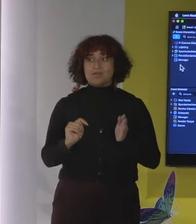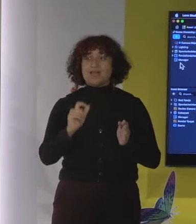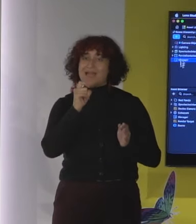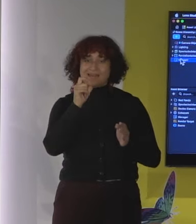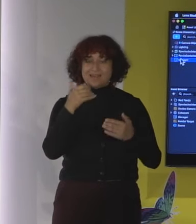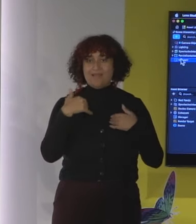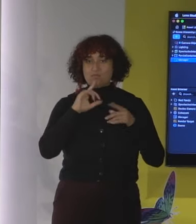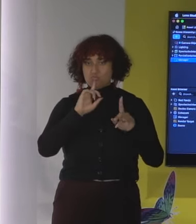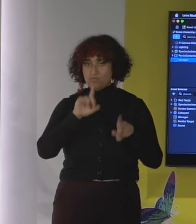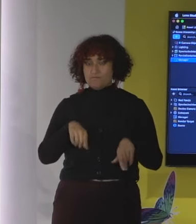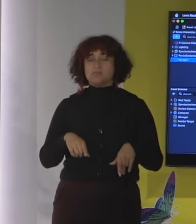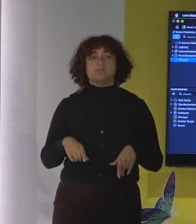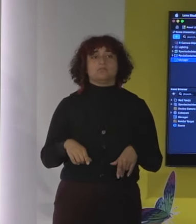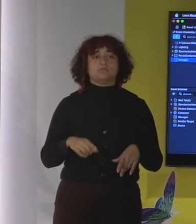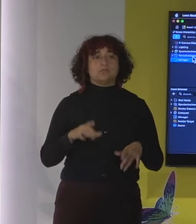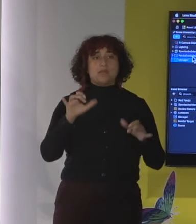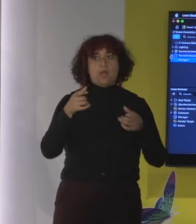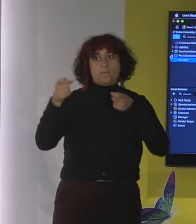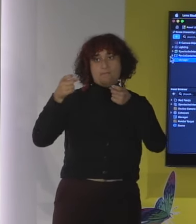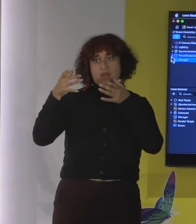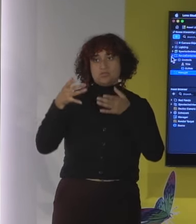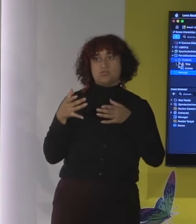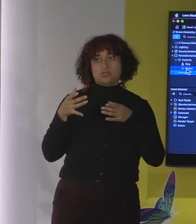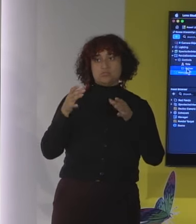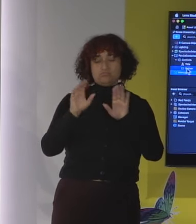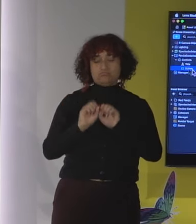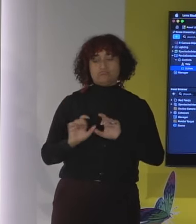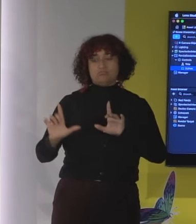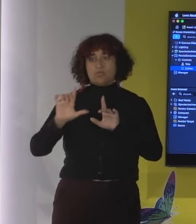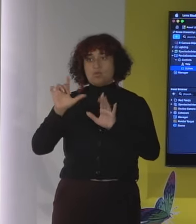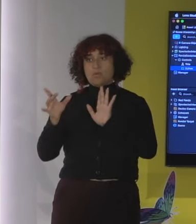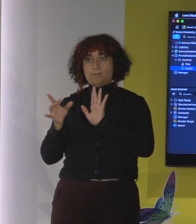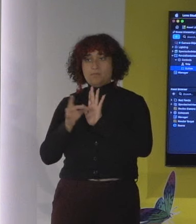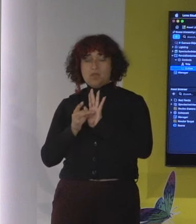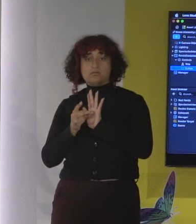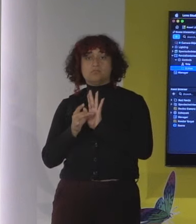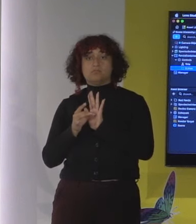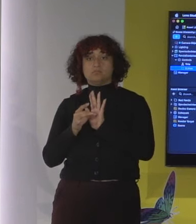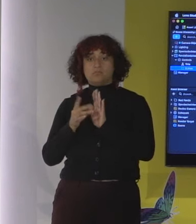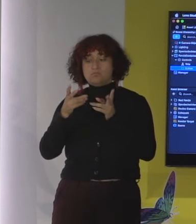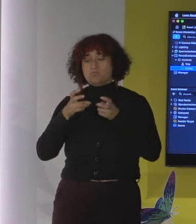Let's go to the manager and let's go to our button. And let's put in that input property.